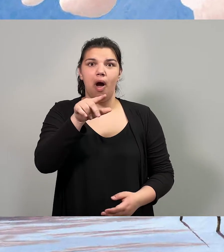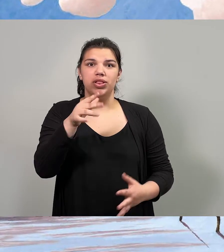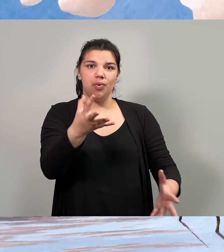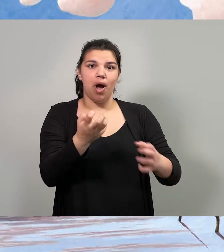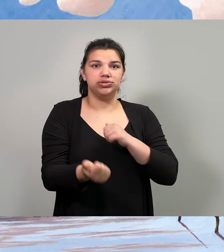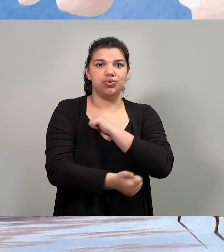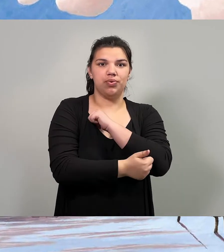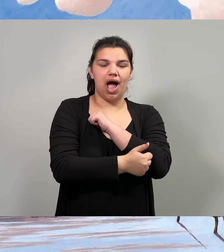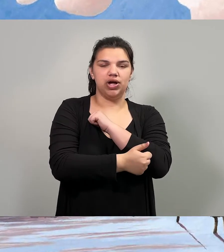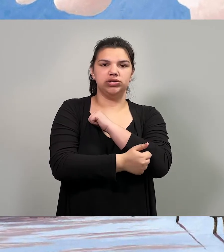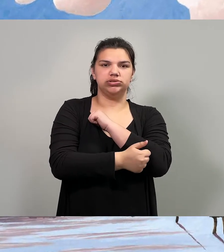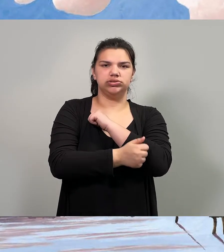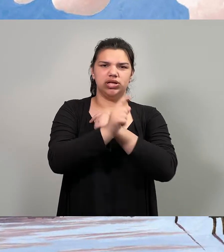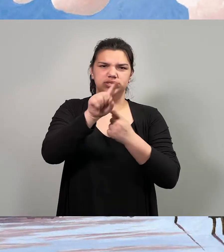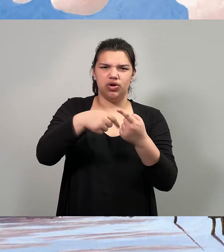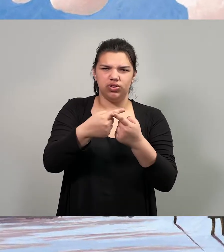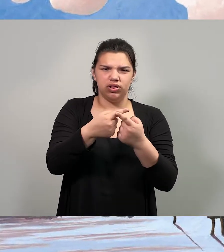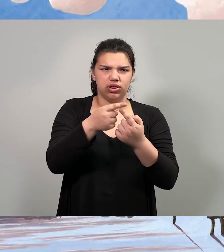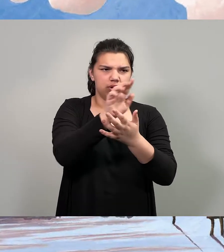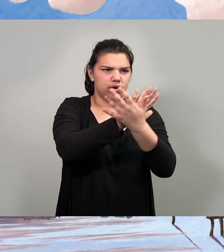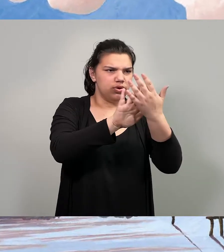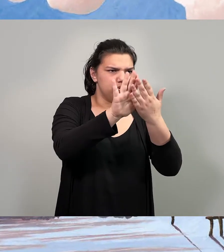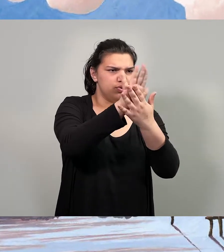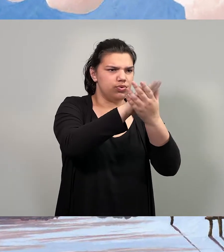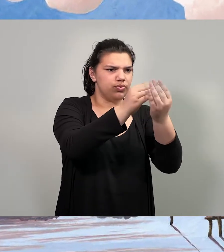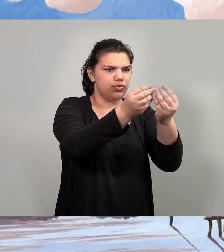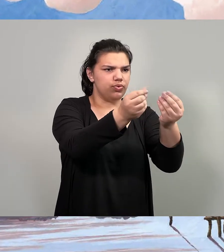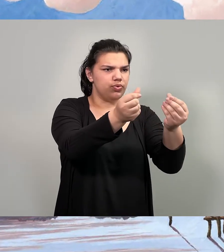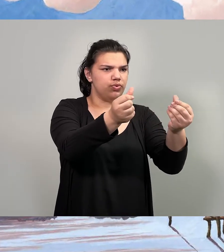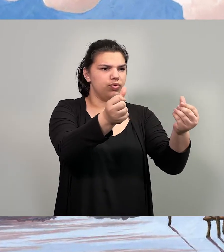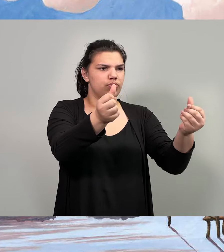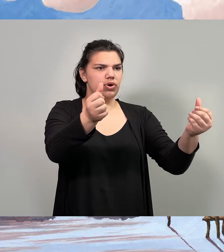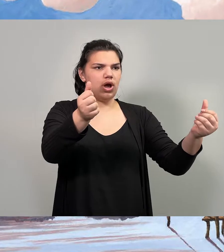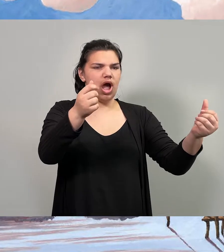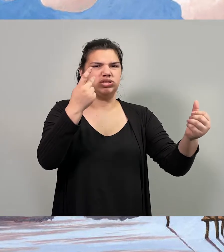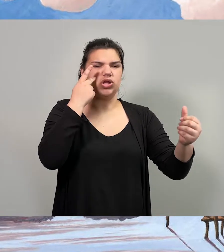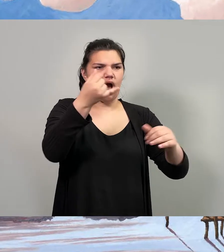again, when the mist lifted and the island of Big Thrumcap came into sight.